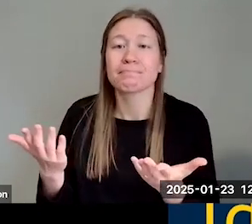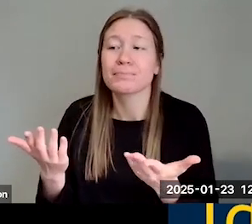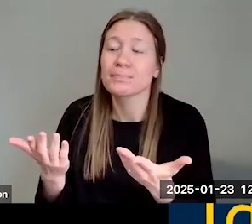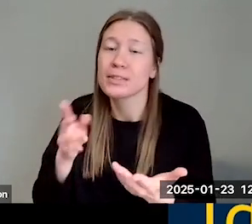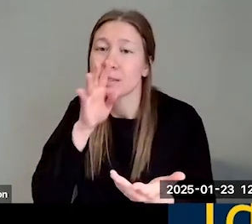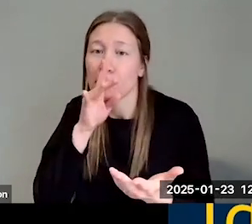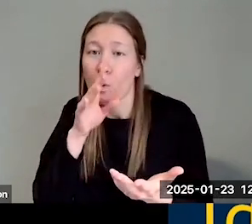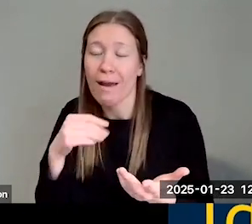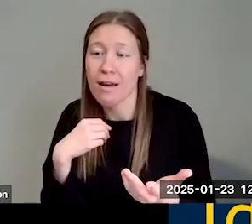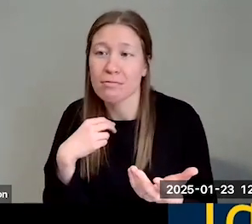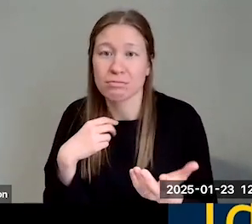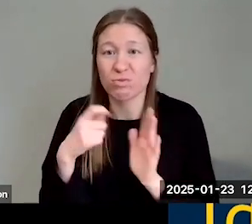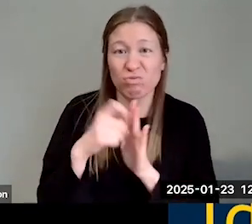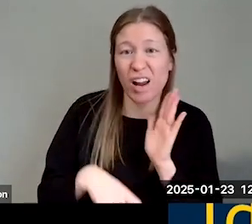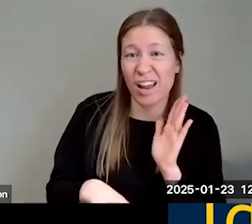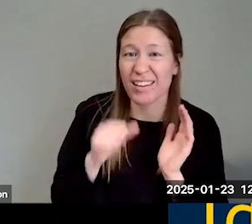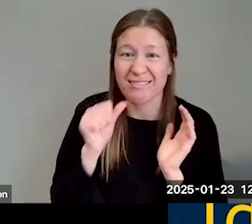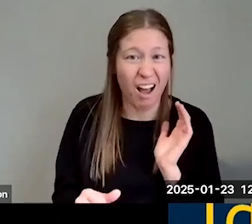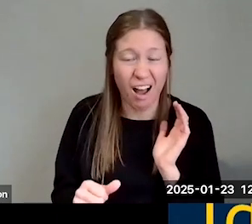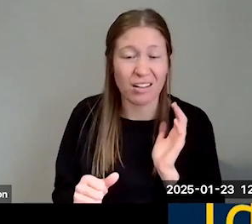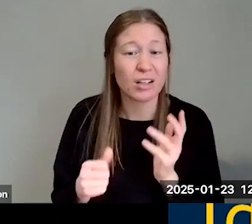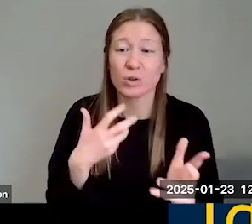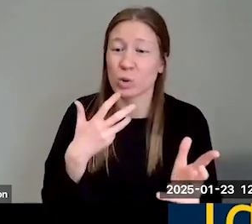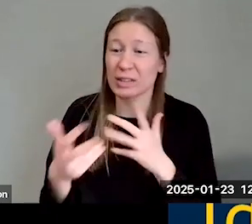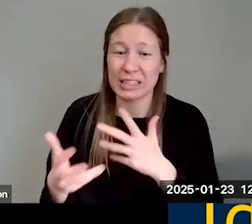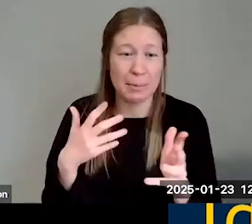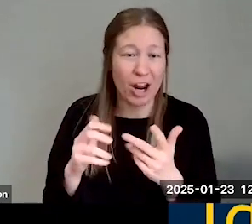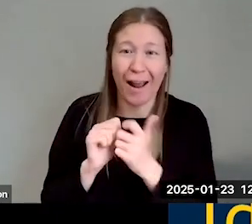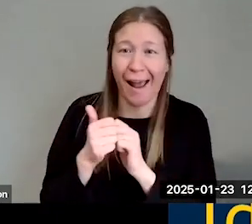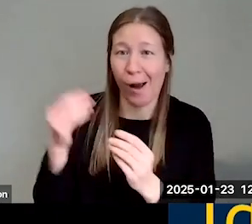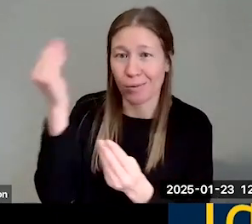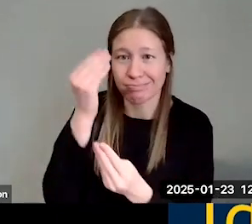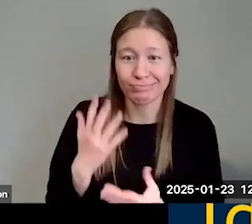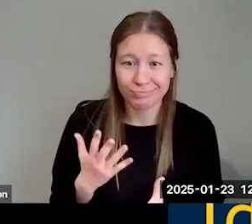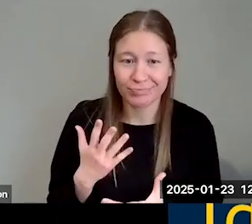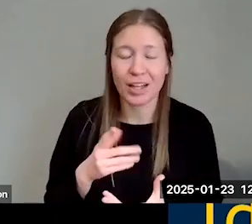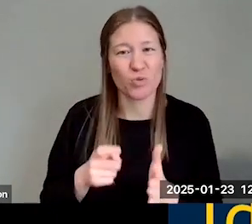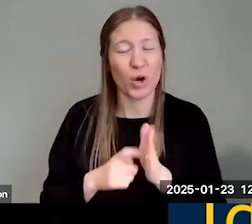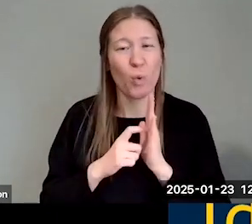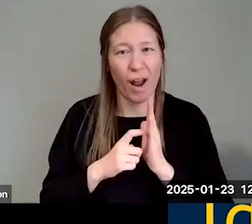And it really does create that affirmative responsibility to engage in the interactive process.